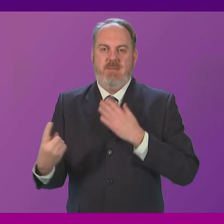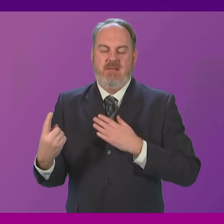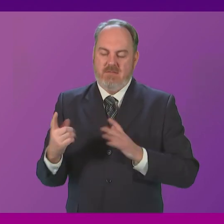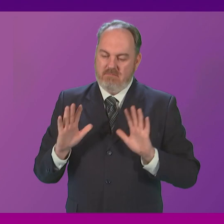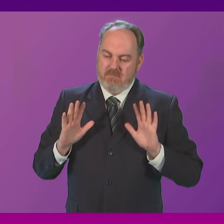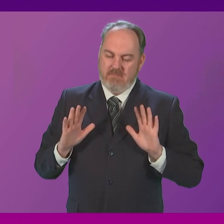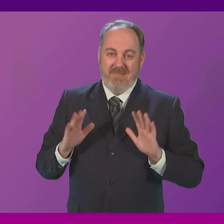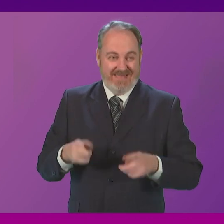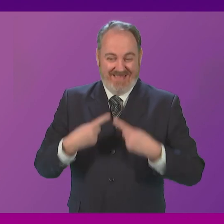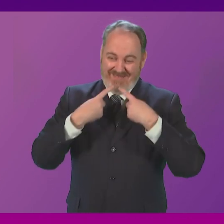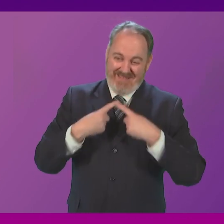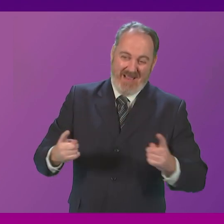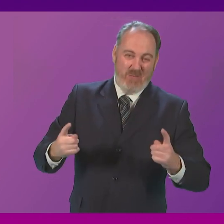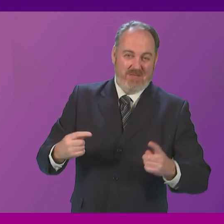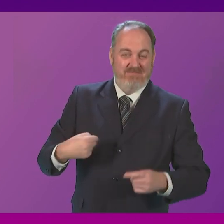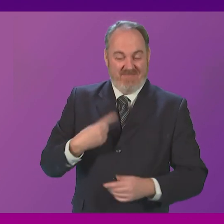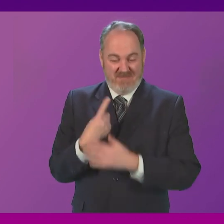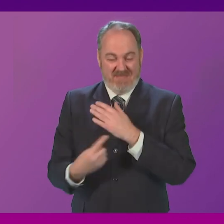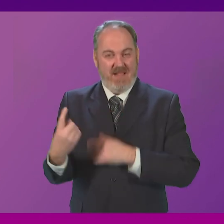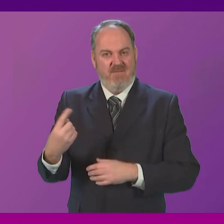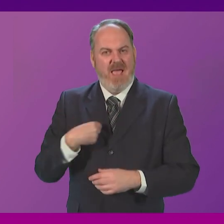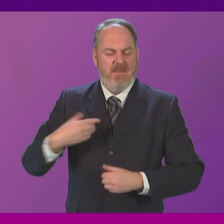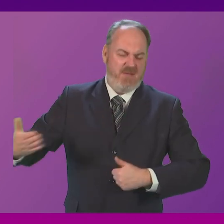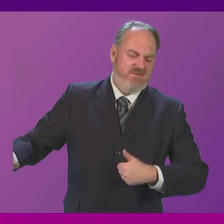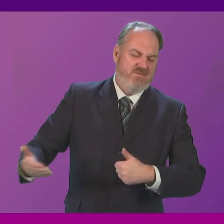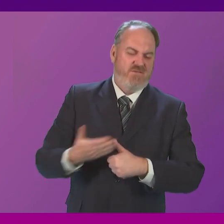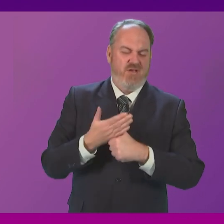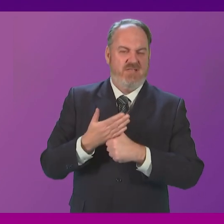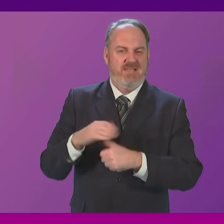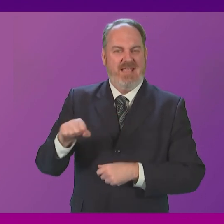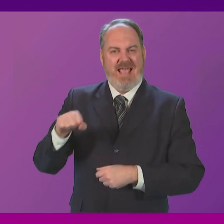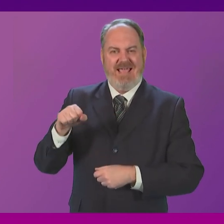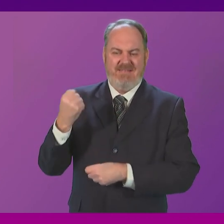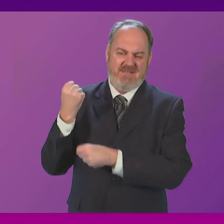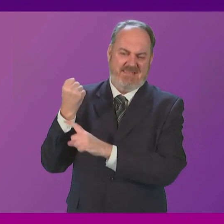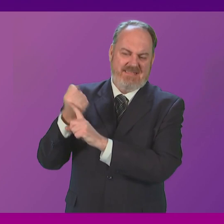He has proclaimed himself to be the first activist of the nationalist movement and,